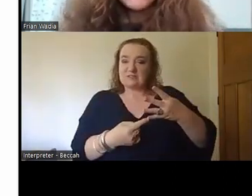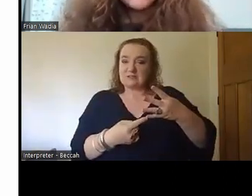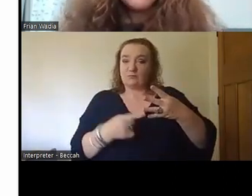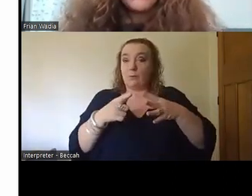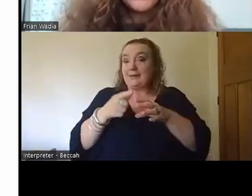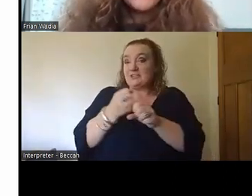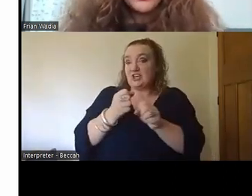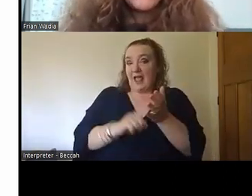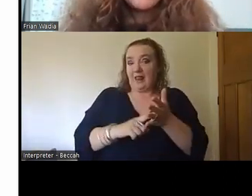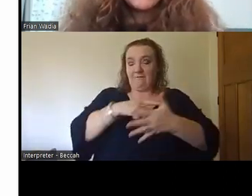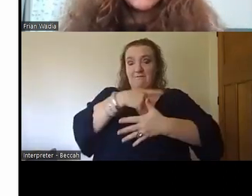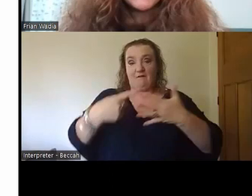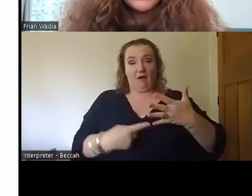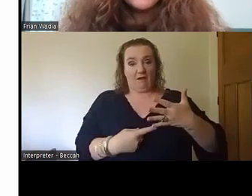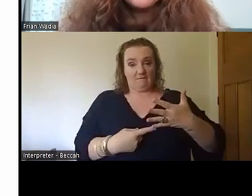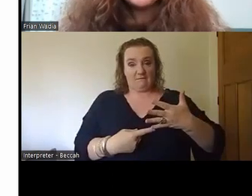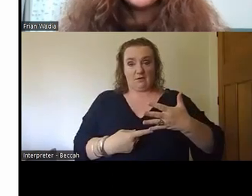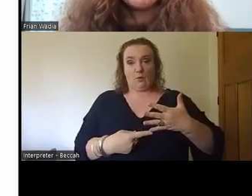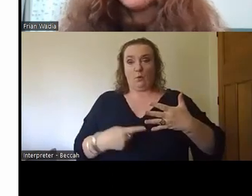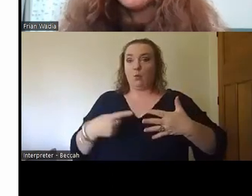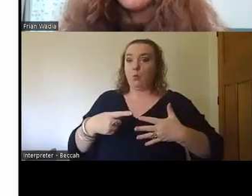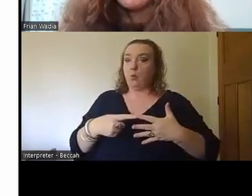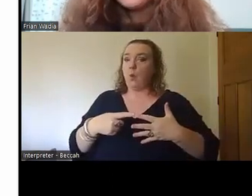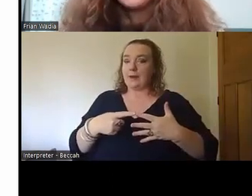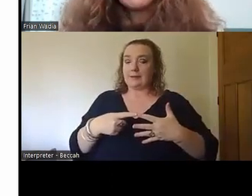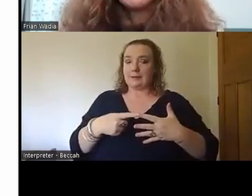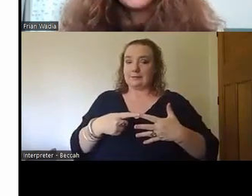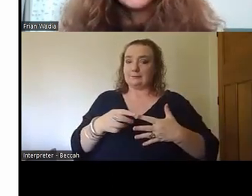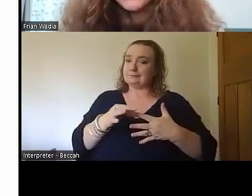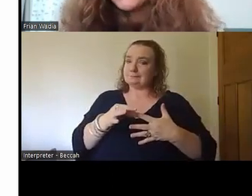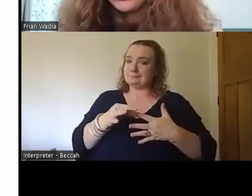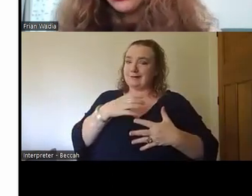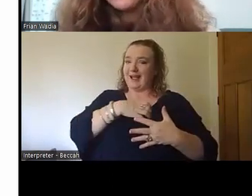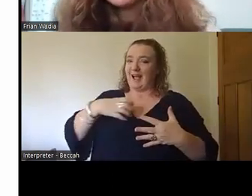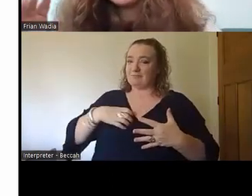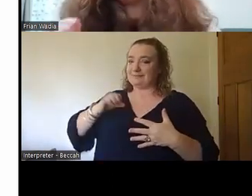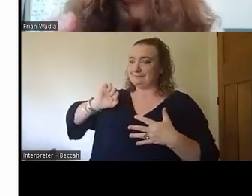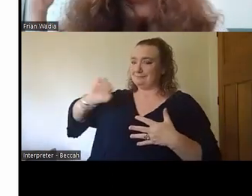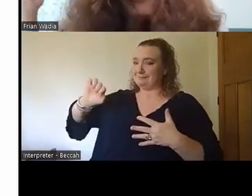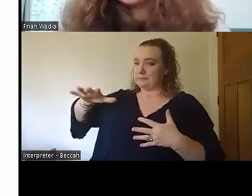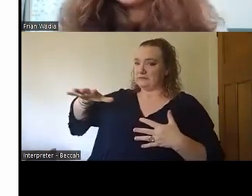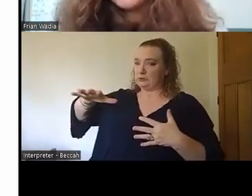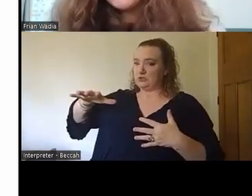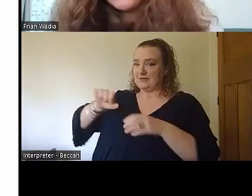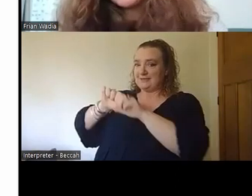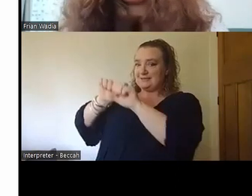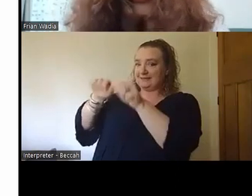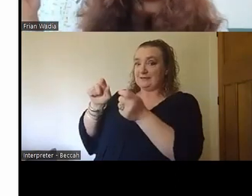there's only one characteristic, which is dependent on what the government starts to do. The system transformation that the government